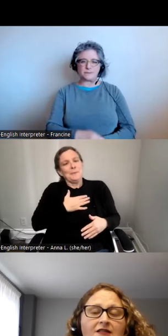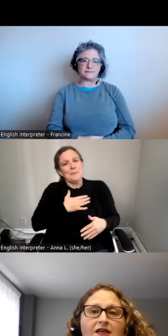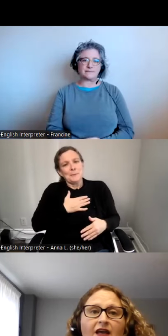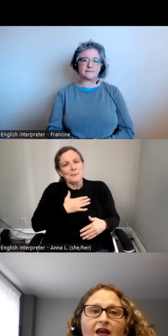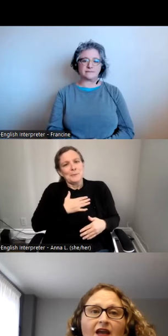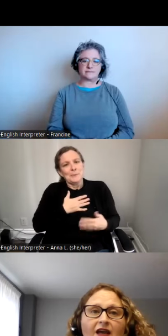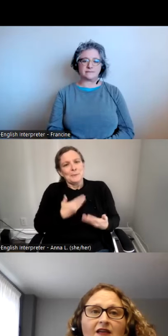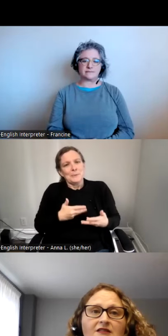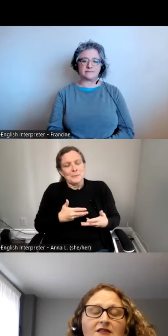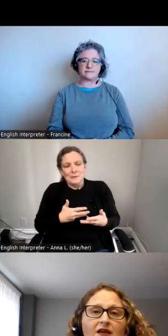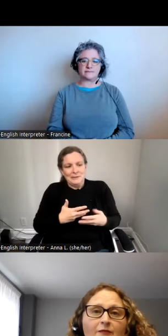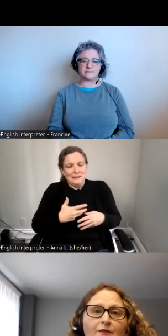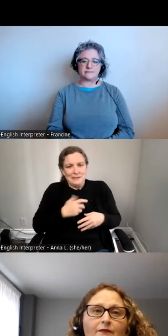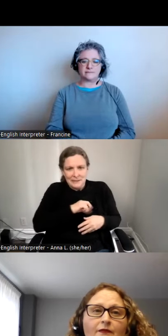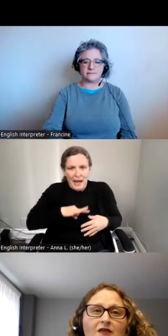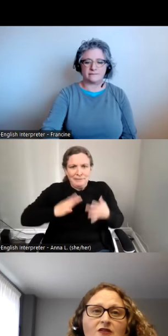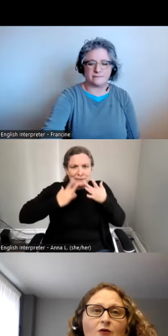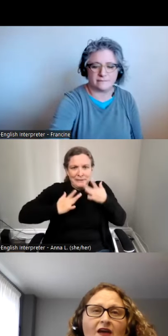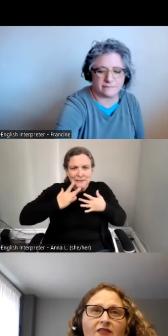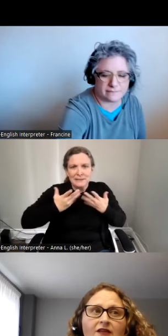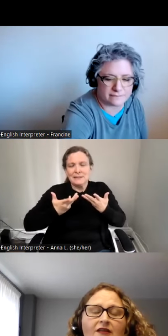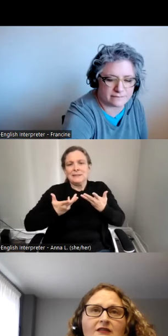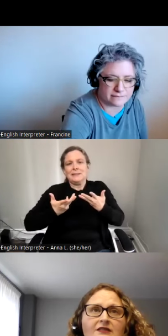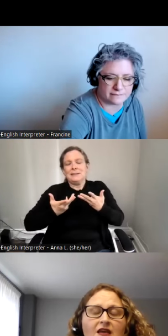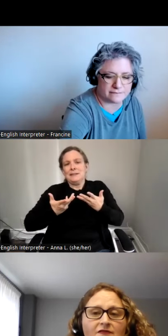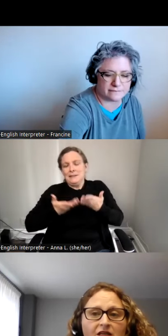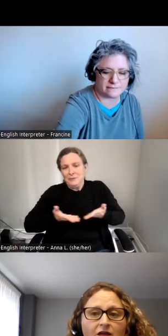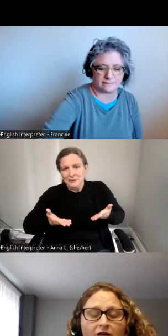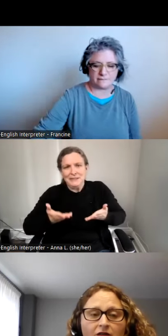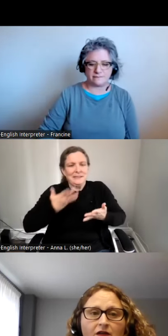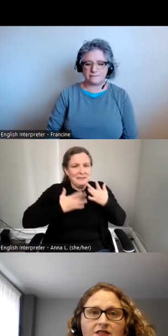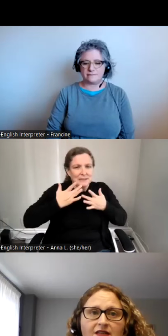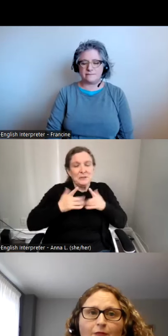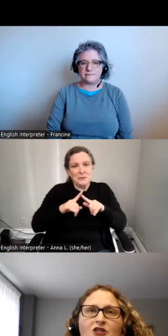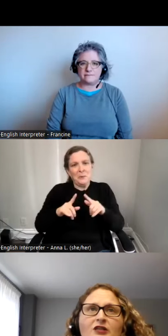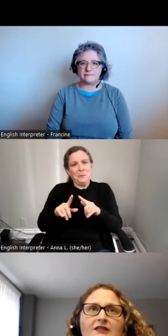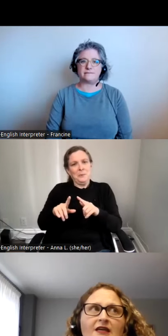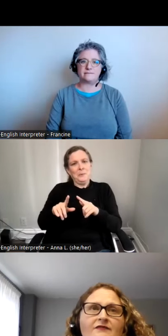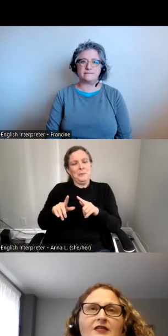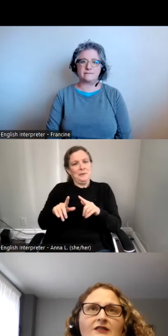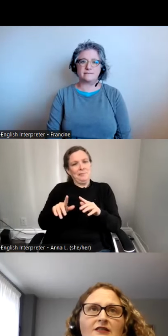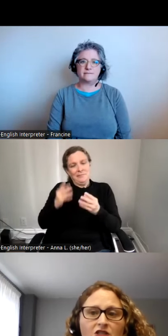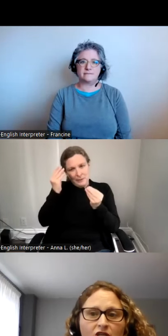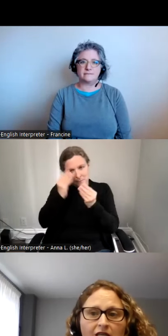at SickKids